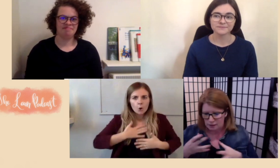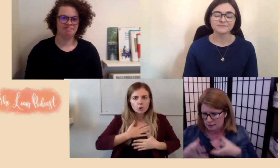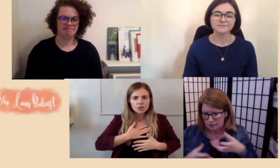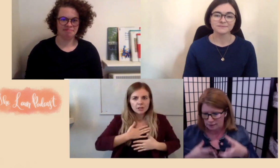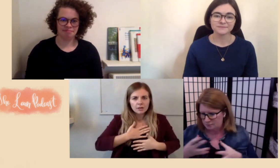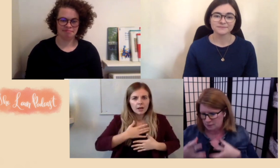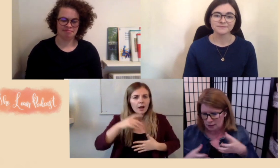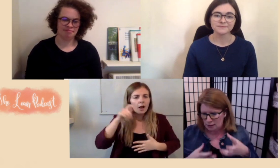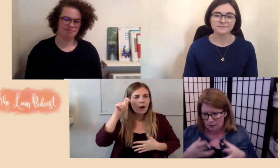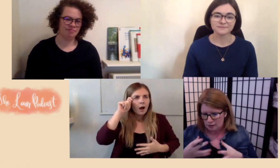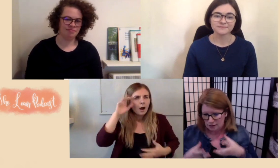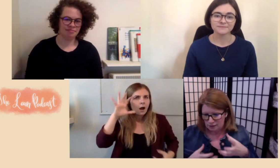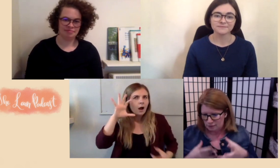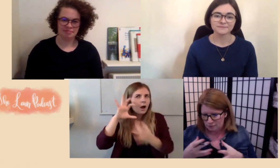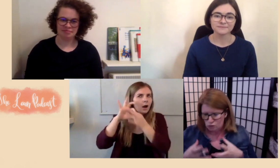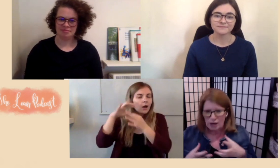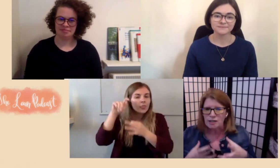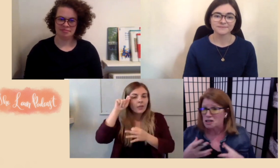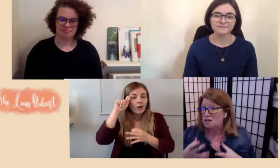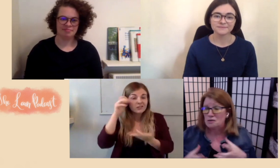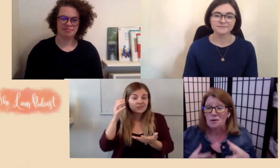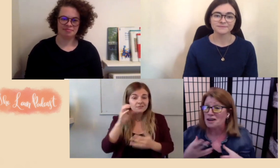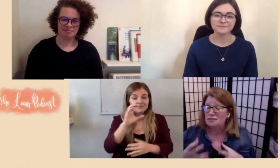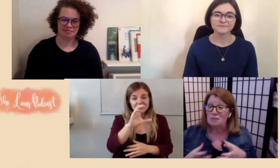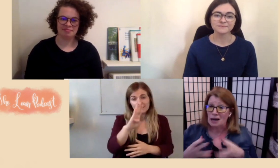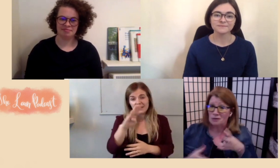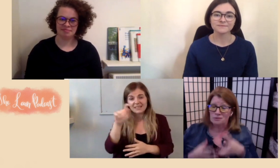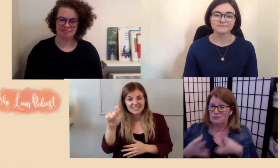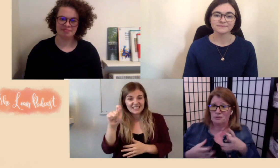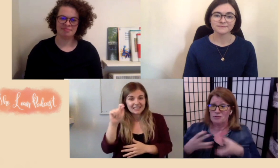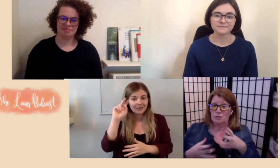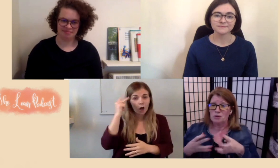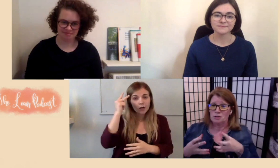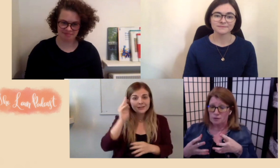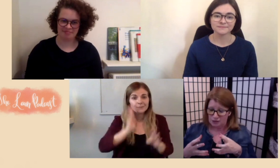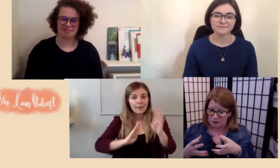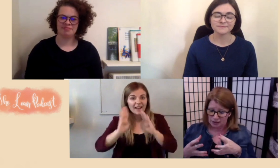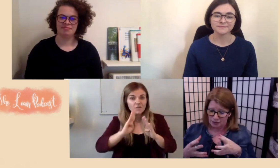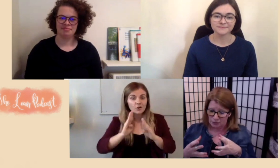What thought is creating that emotion? Because if you really wanna address the emotion,